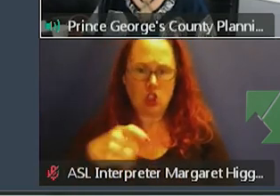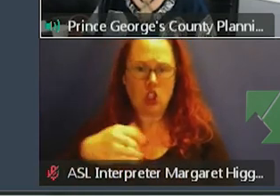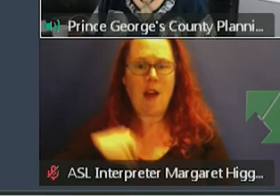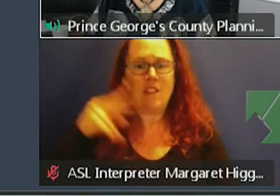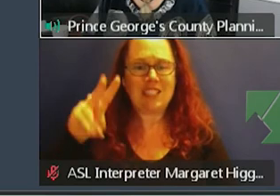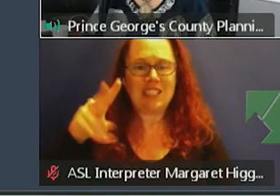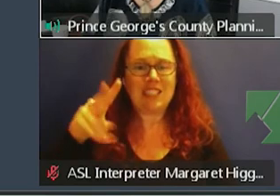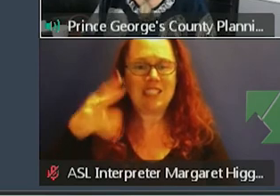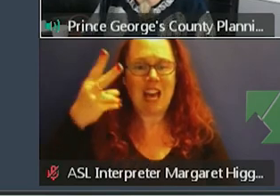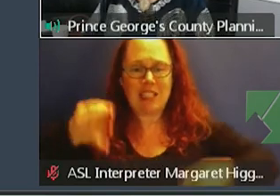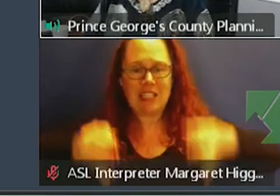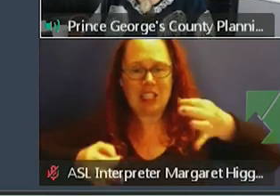And whatnot addressed.